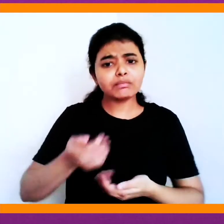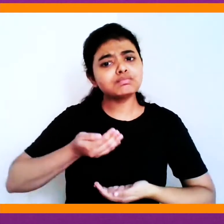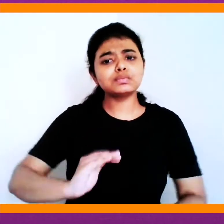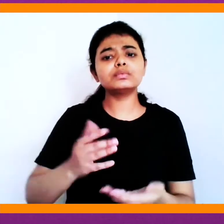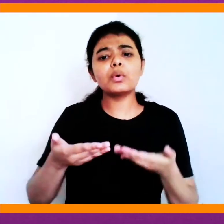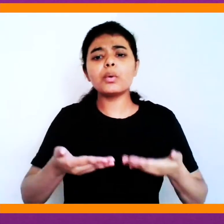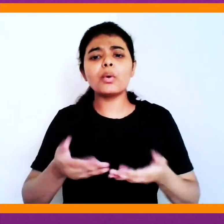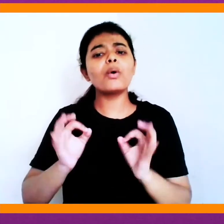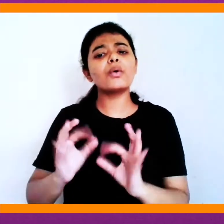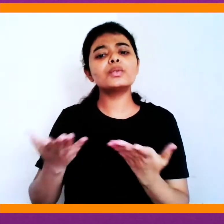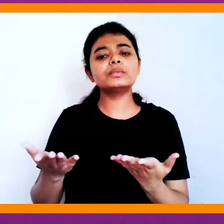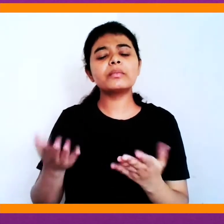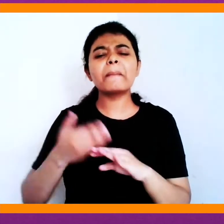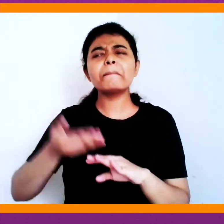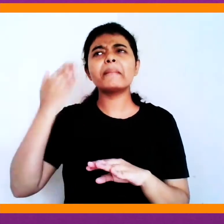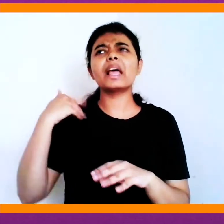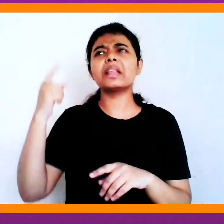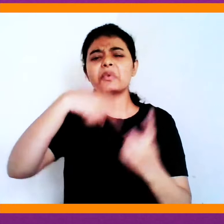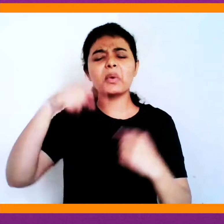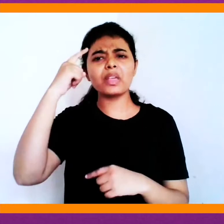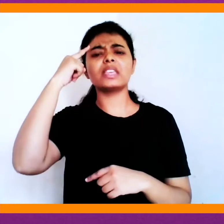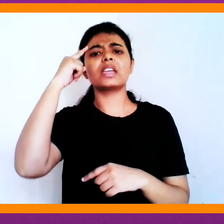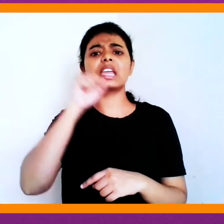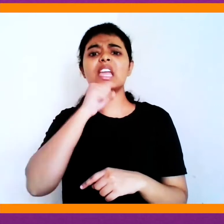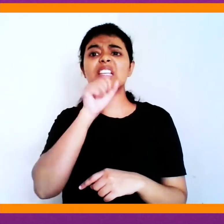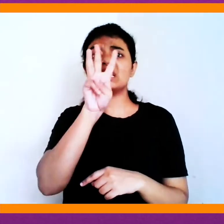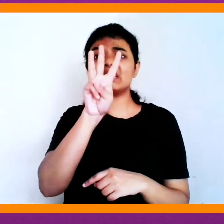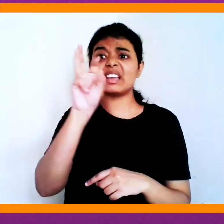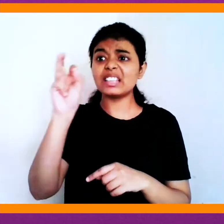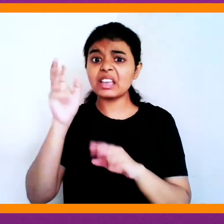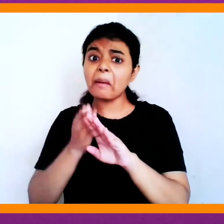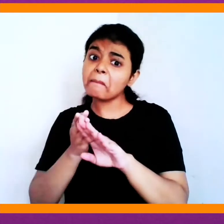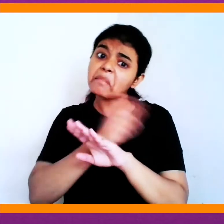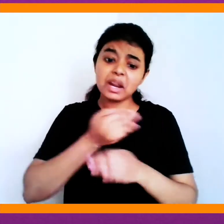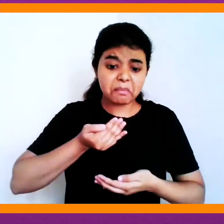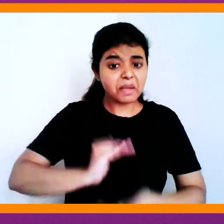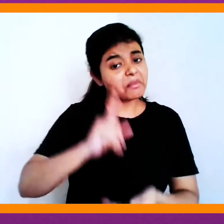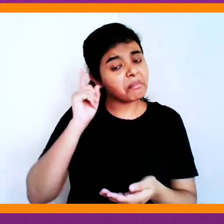pregnant or having a child earlier we used to consider that the age of 30 was some sort of a